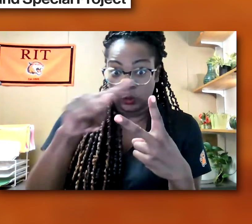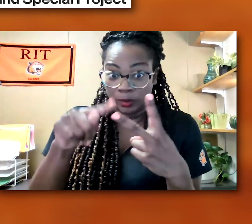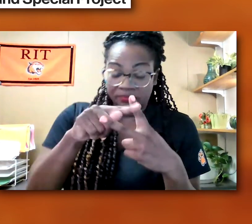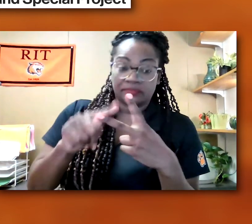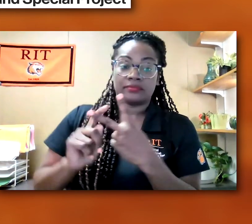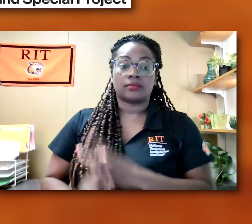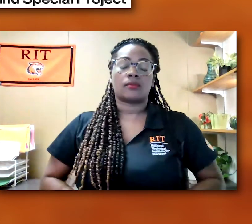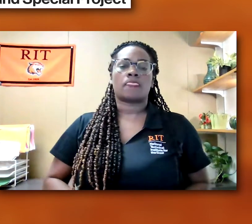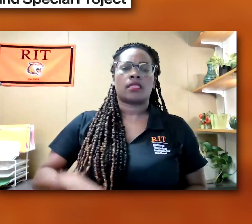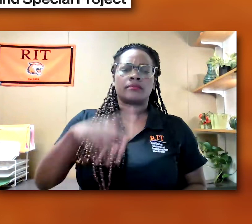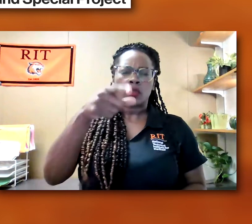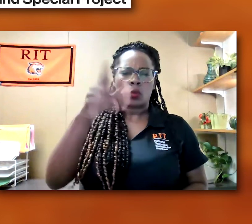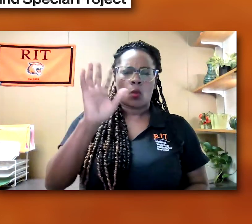two options.